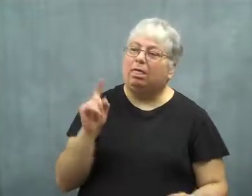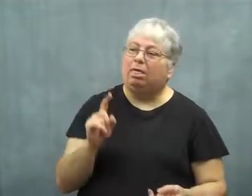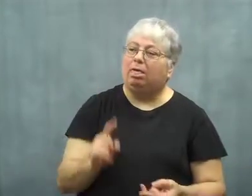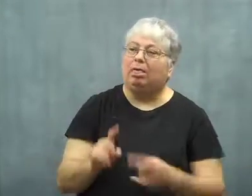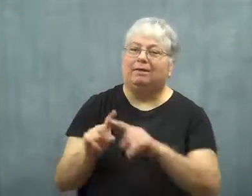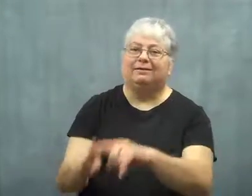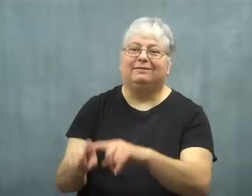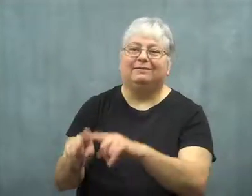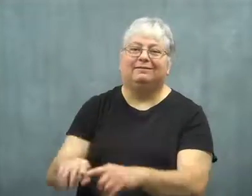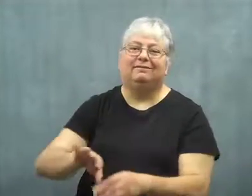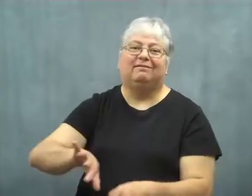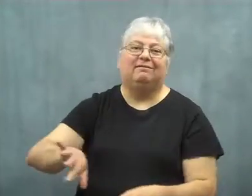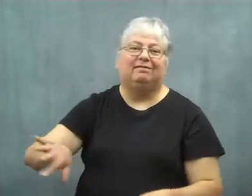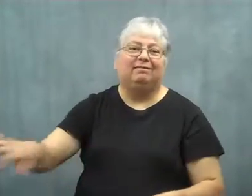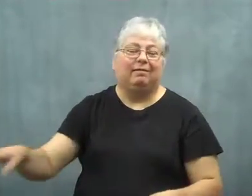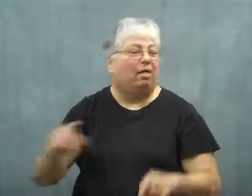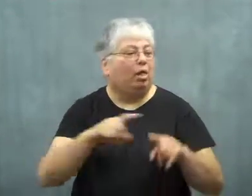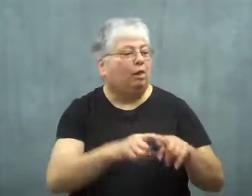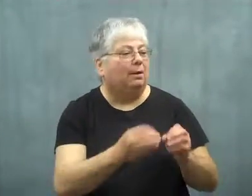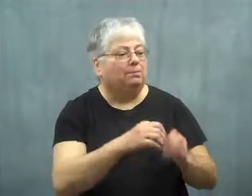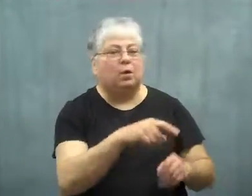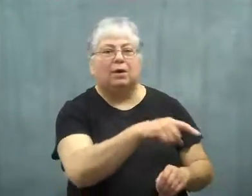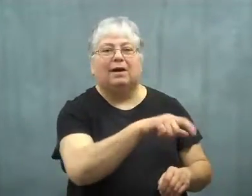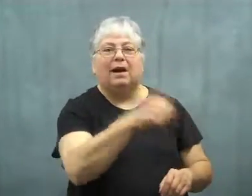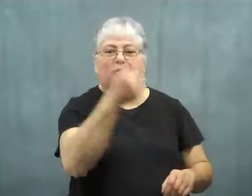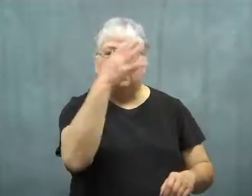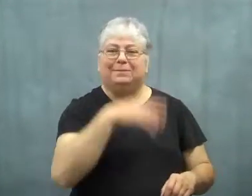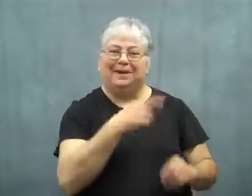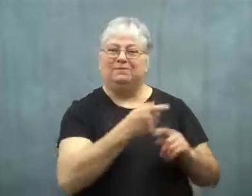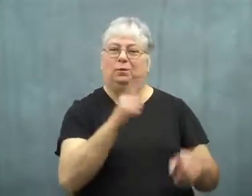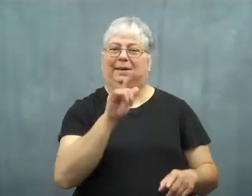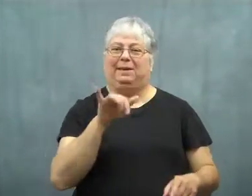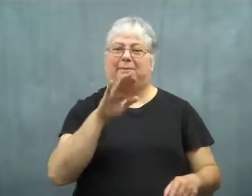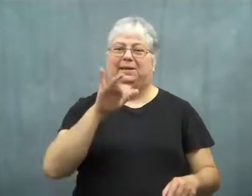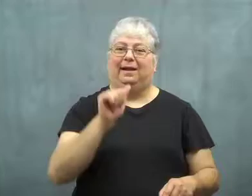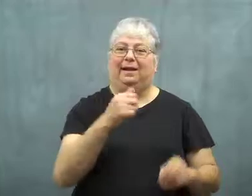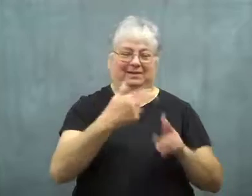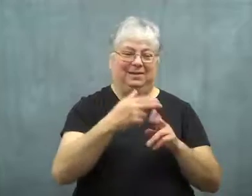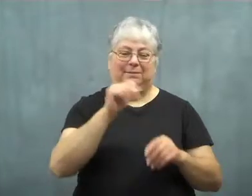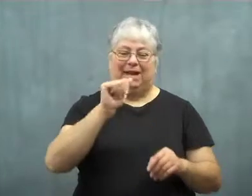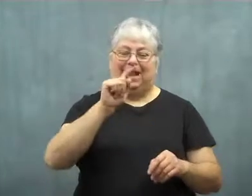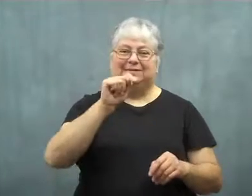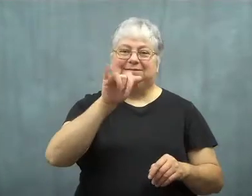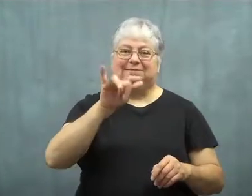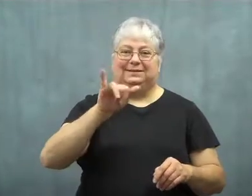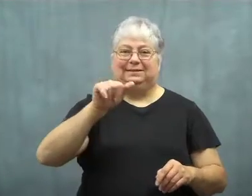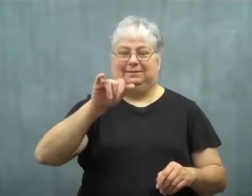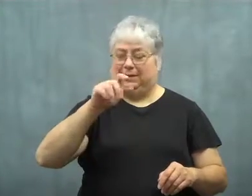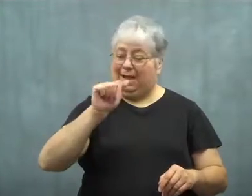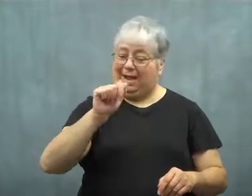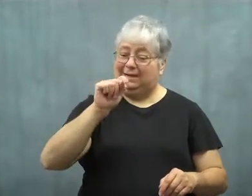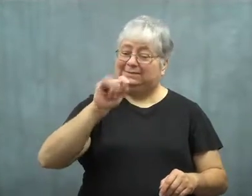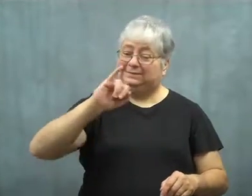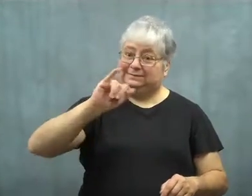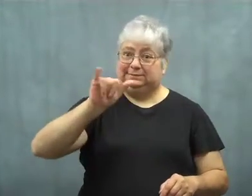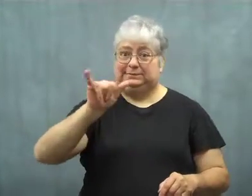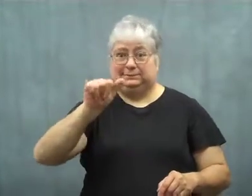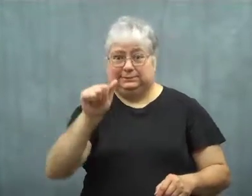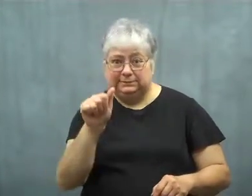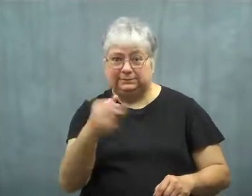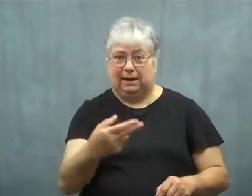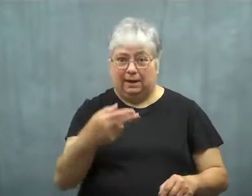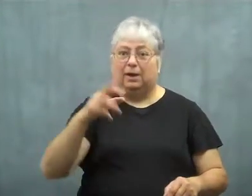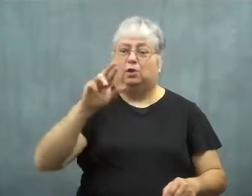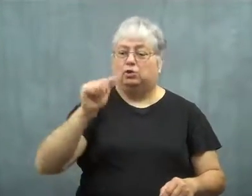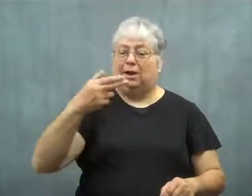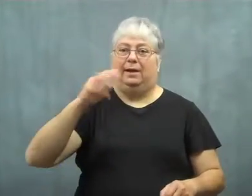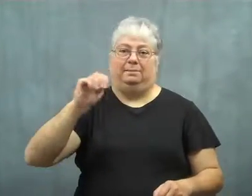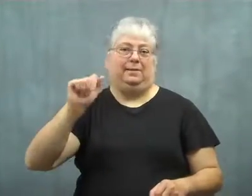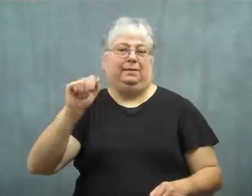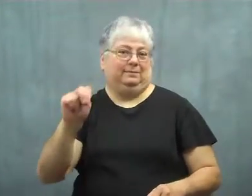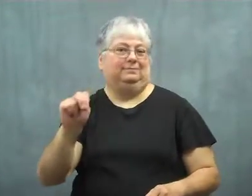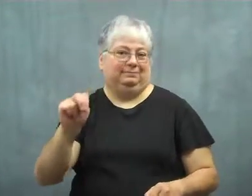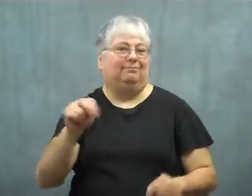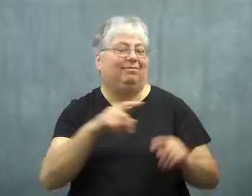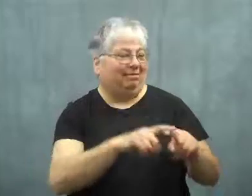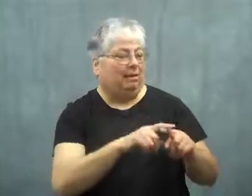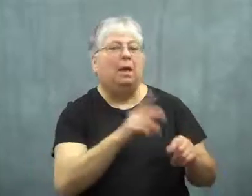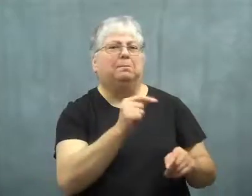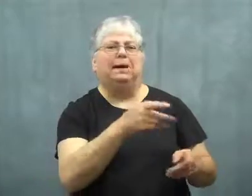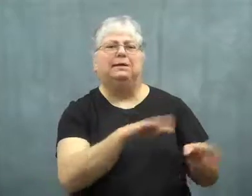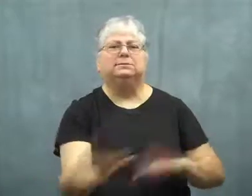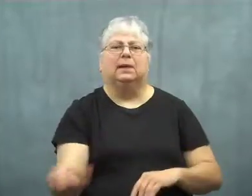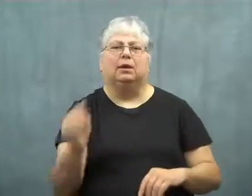That dependence waned, and he came to rely on another man from Libya.